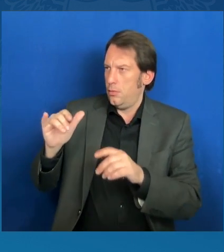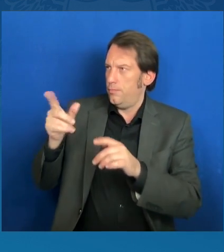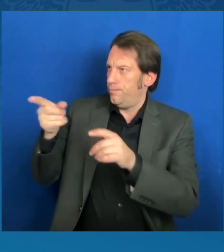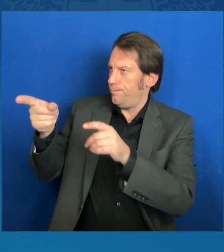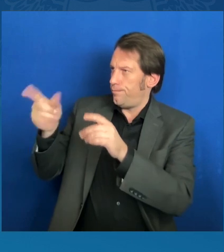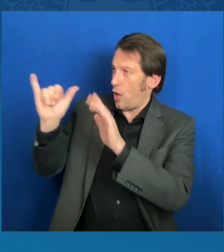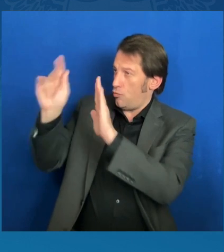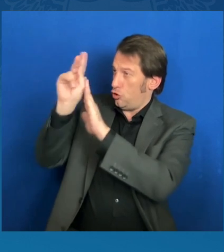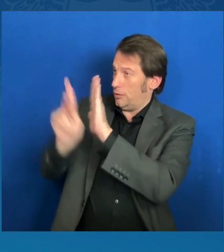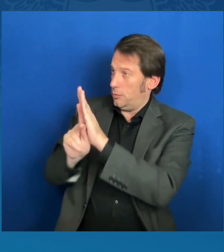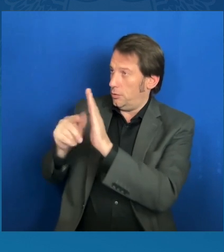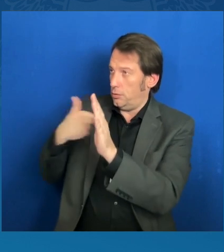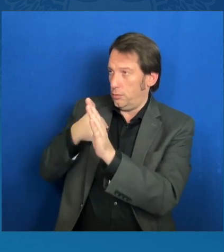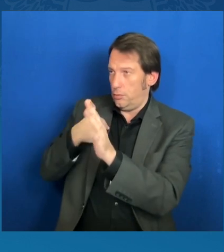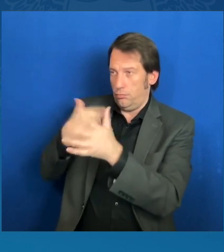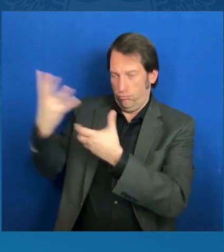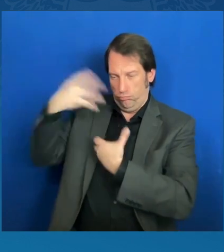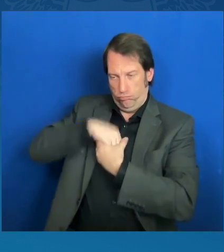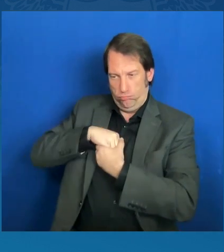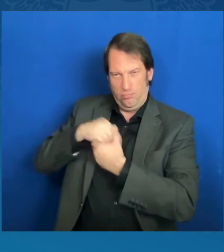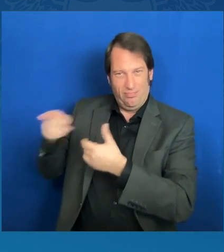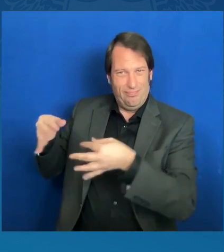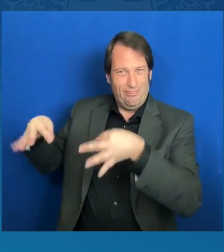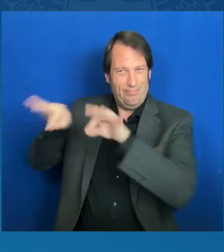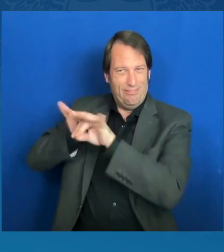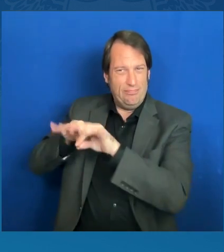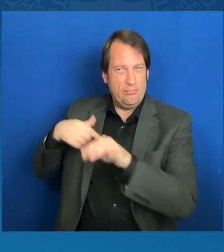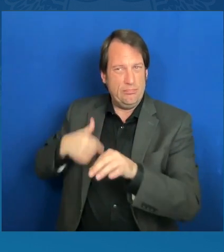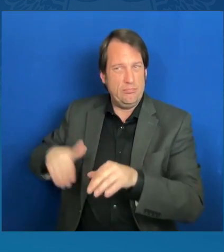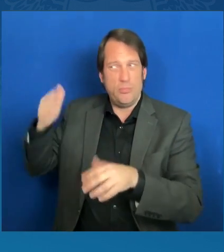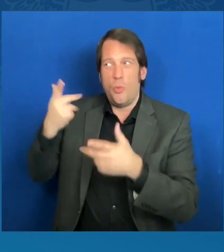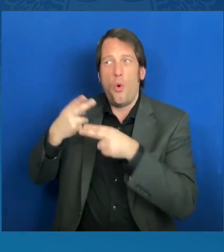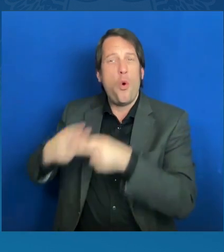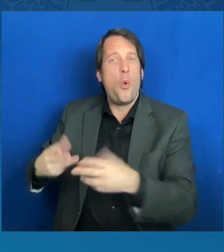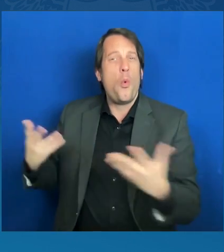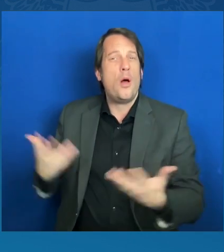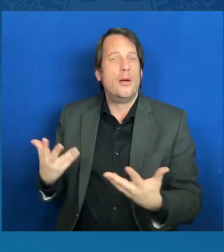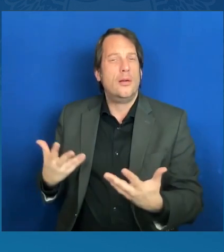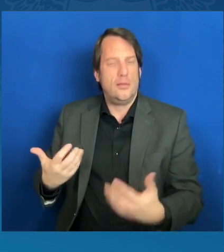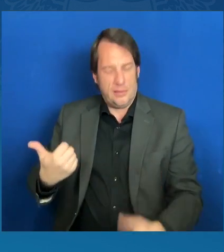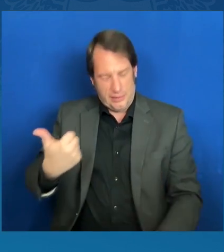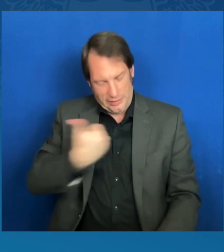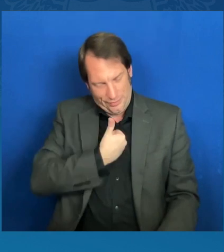Self-determination, which we all have and should value in each other.